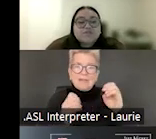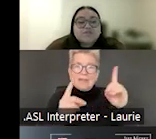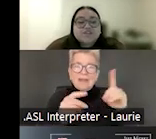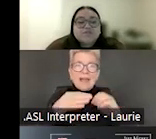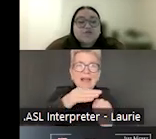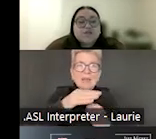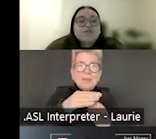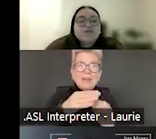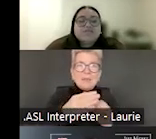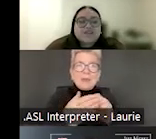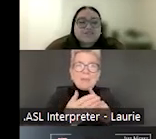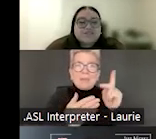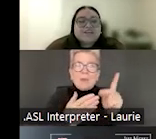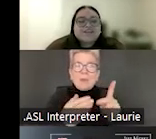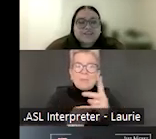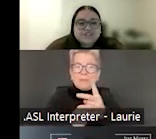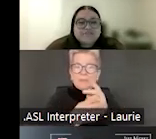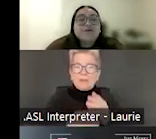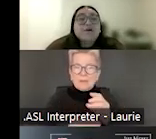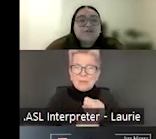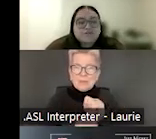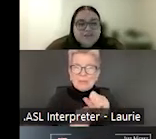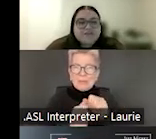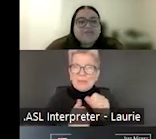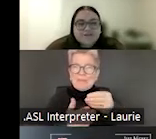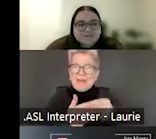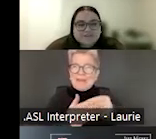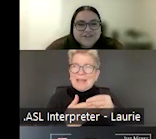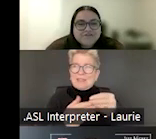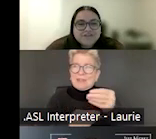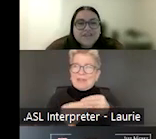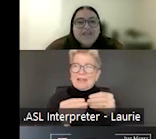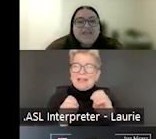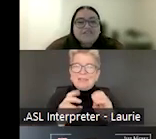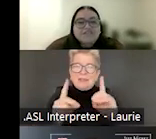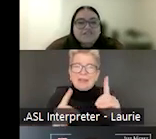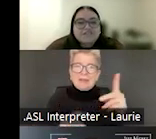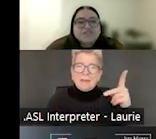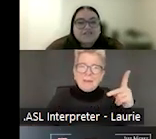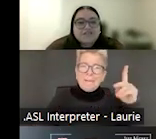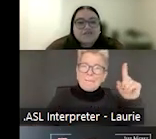supervisor working with Financial Education Public Private Partnership, and Dr Carly